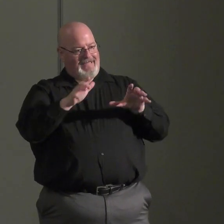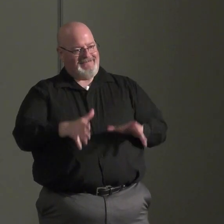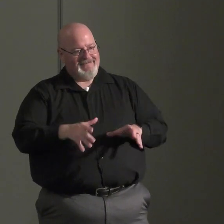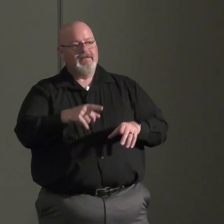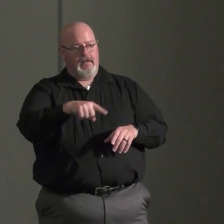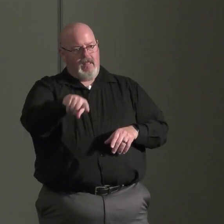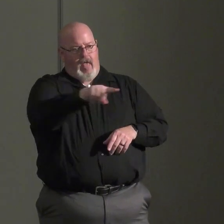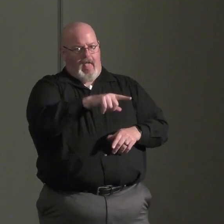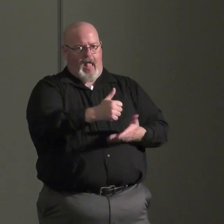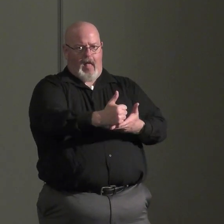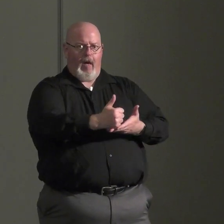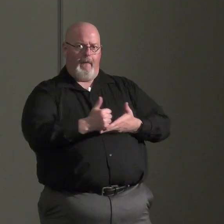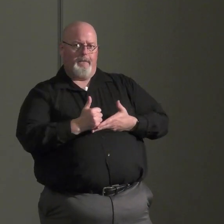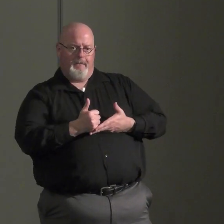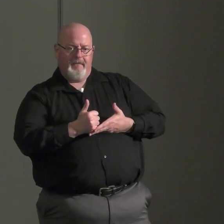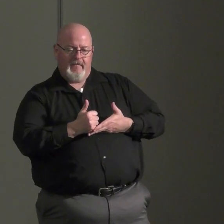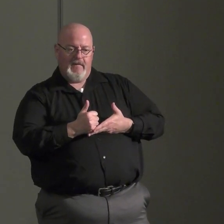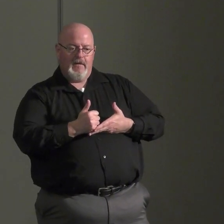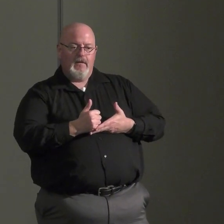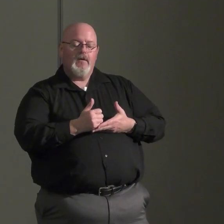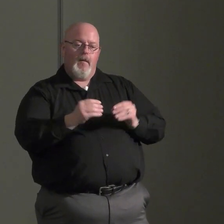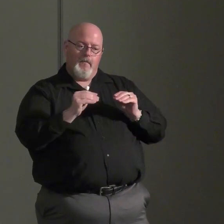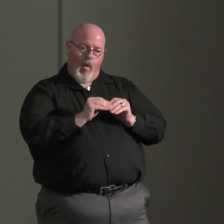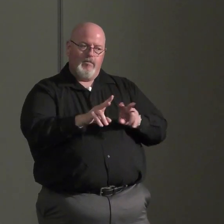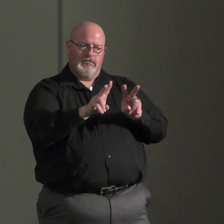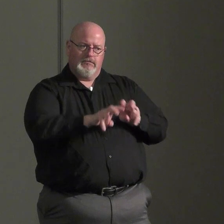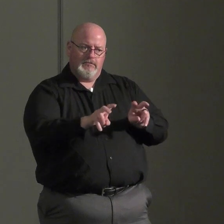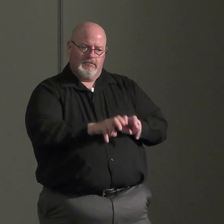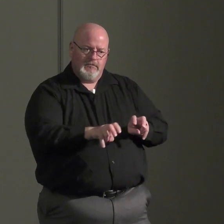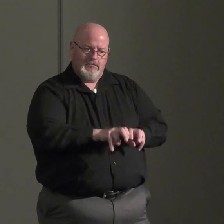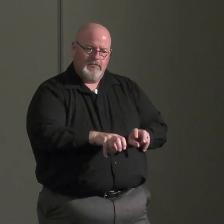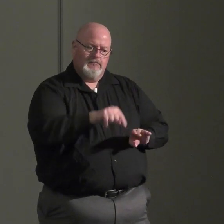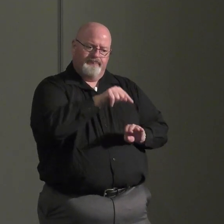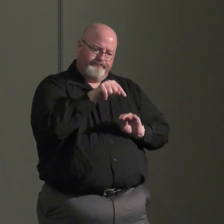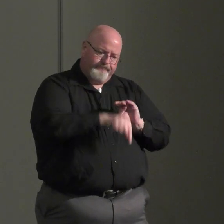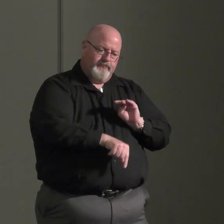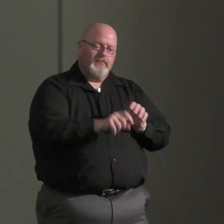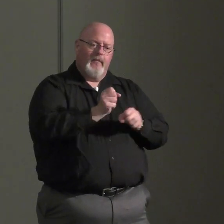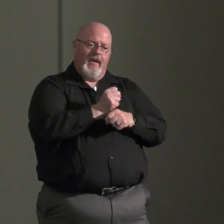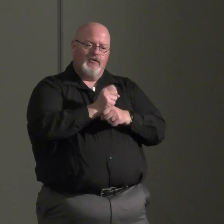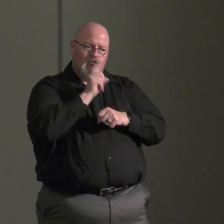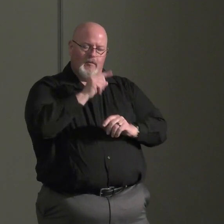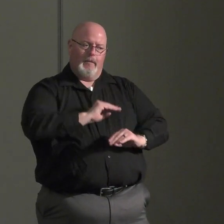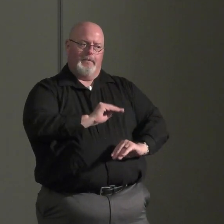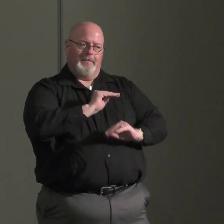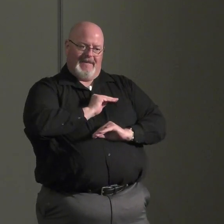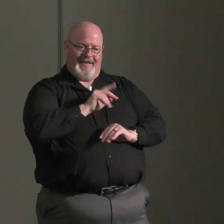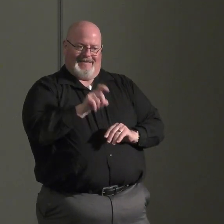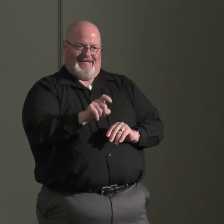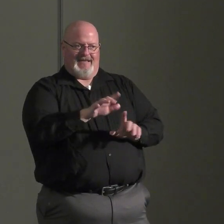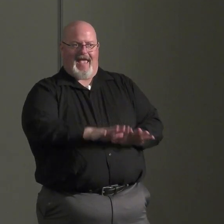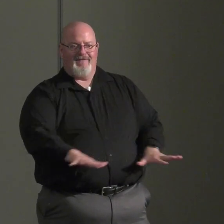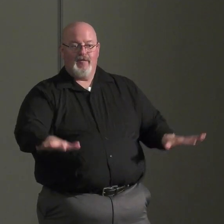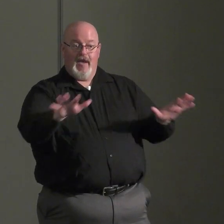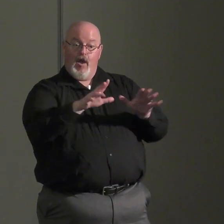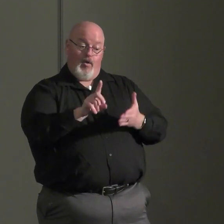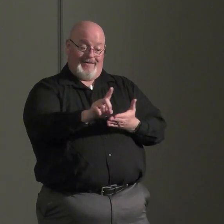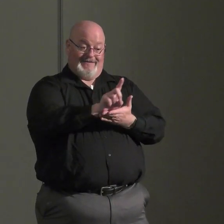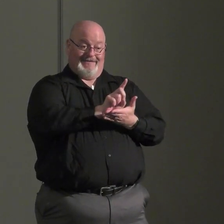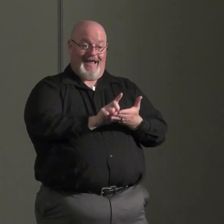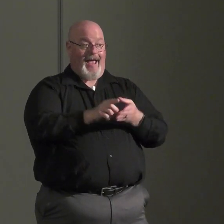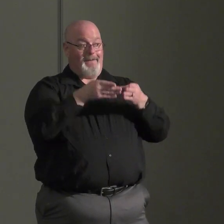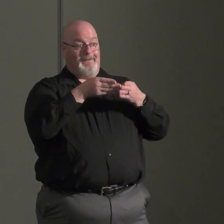help us to go deeper into ensure we meet the needs of everybody. You design a public playground,